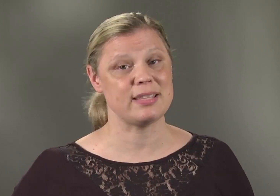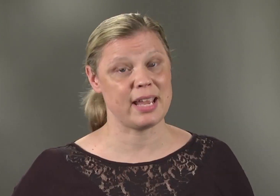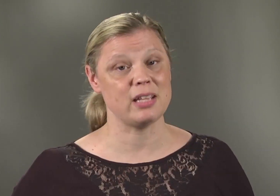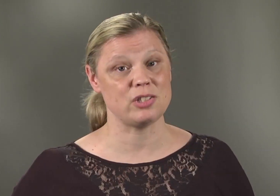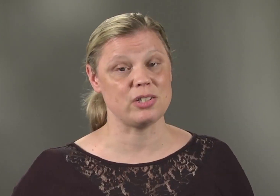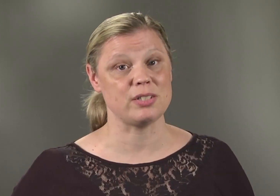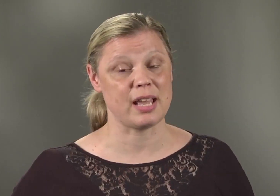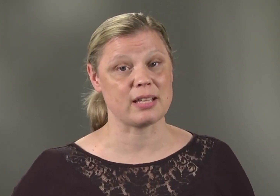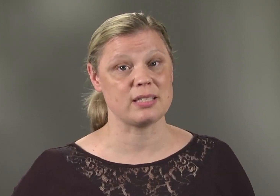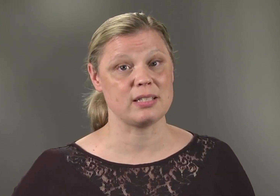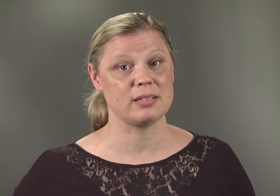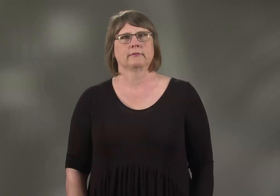as Ann shares next.